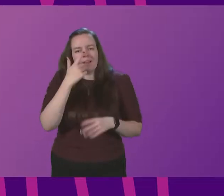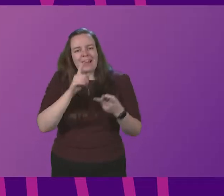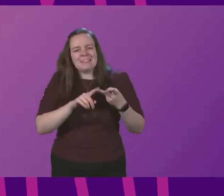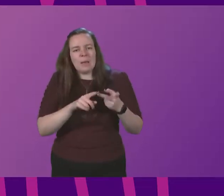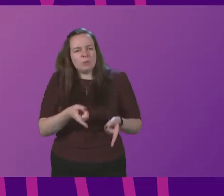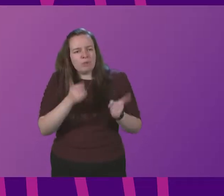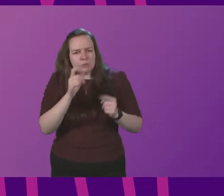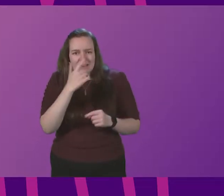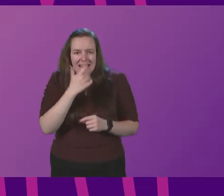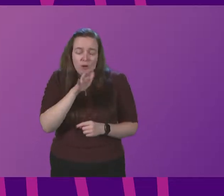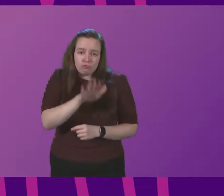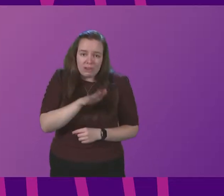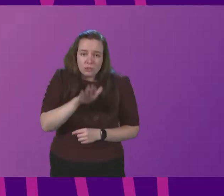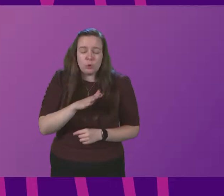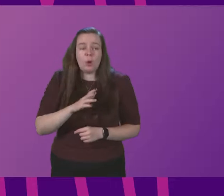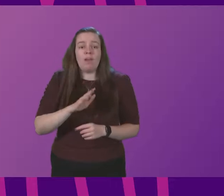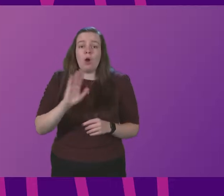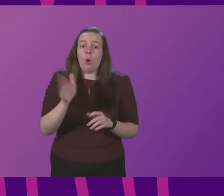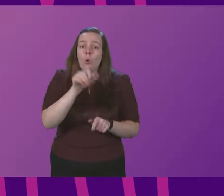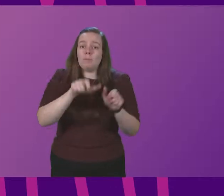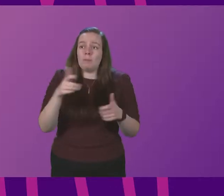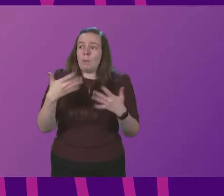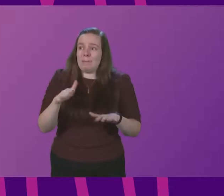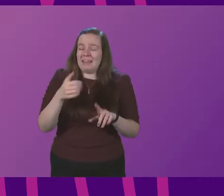assurance that the voices of all those who have been impacted across health and care,